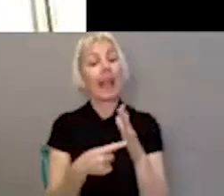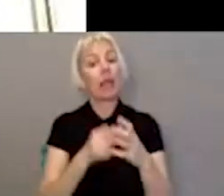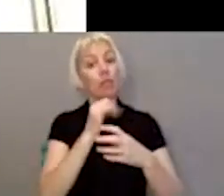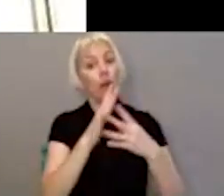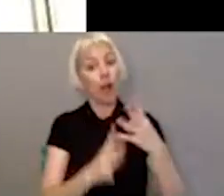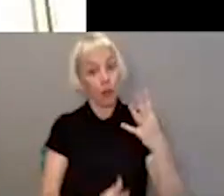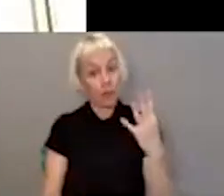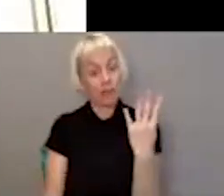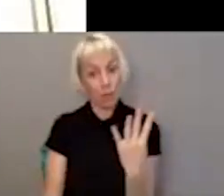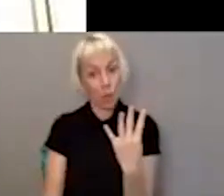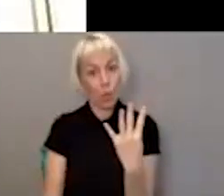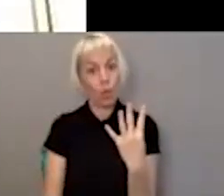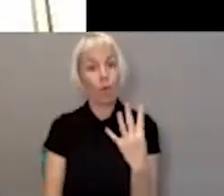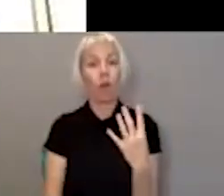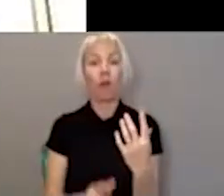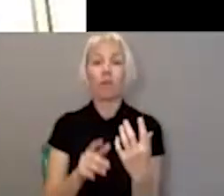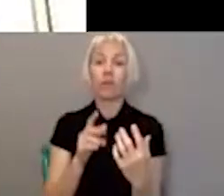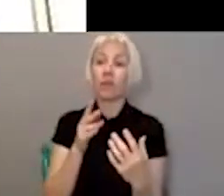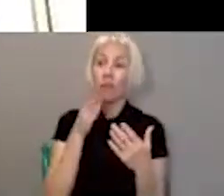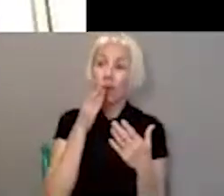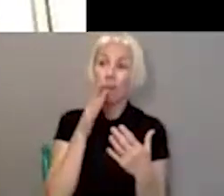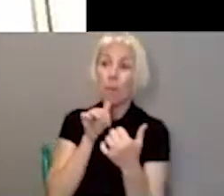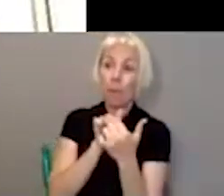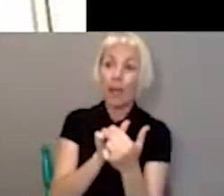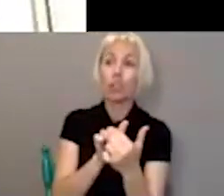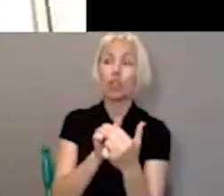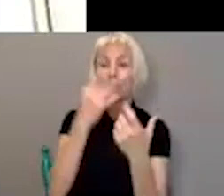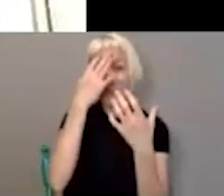decision-making. It's based around being able to build upon the Aboriginal community control